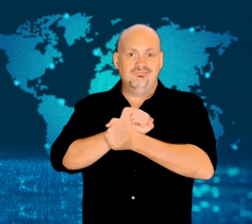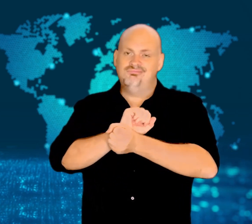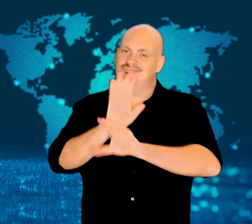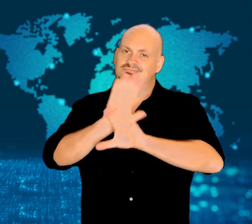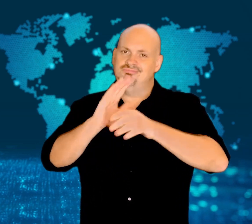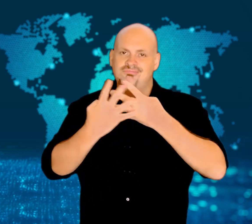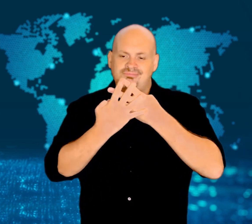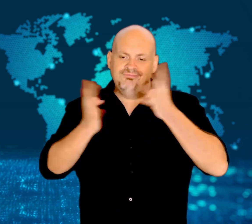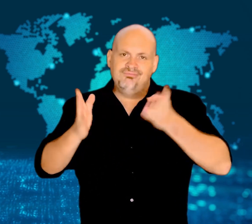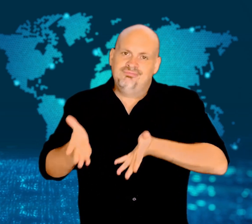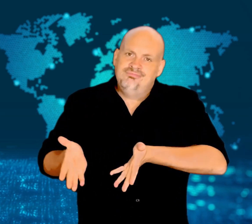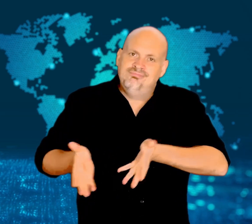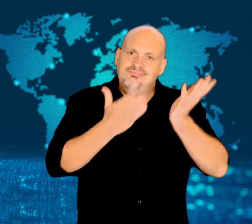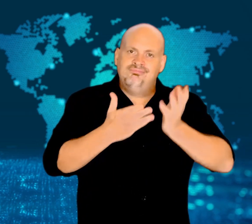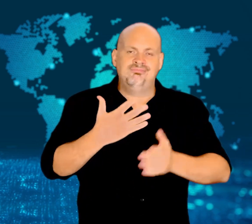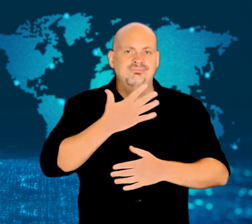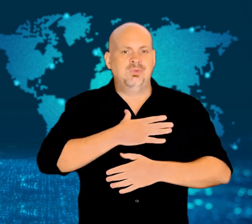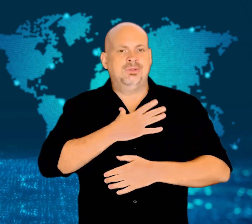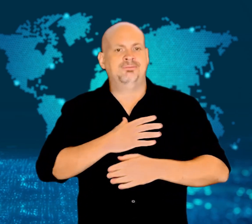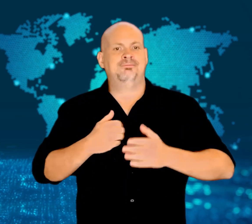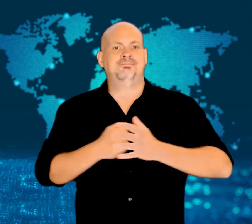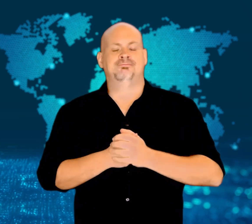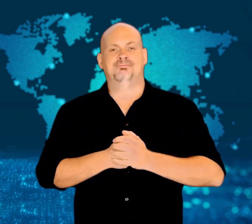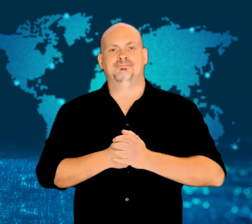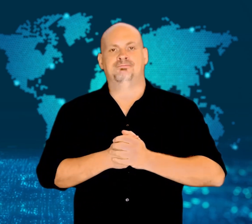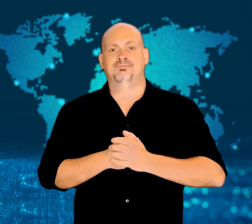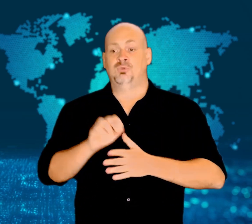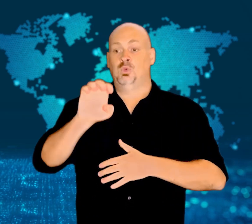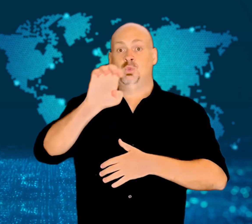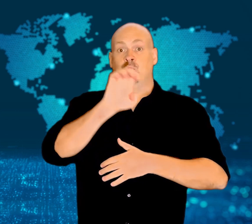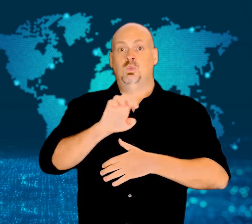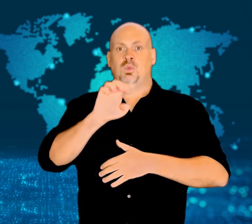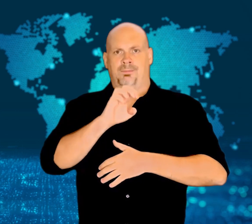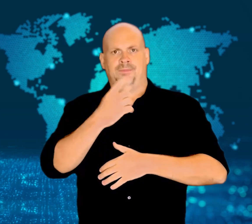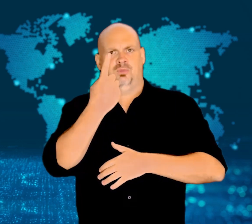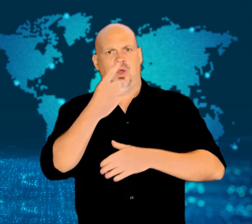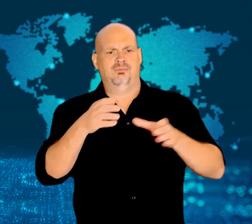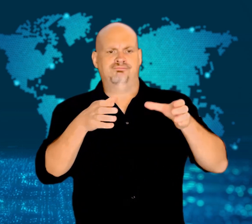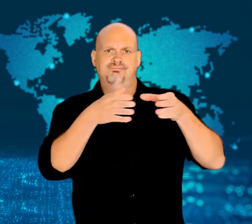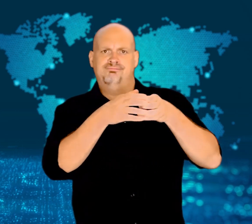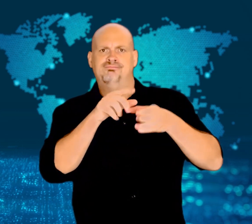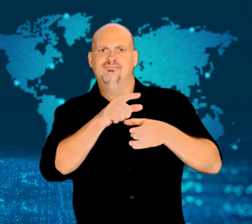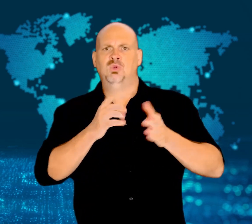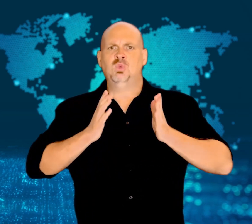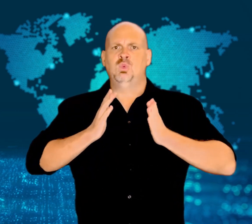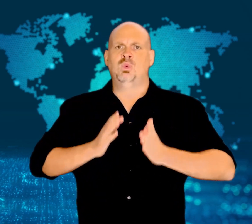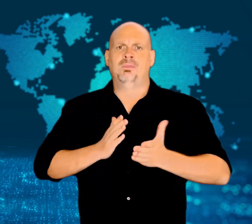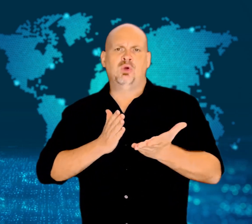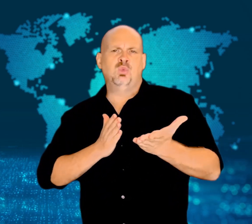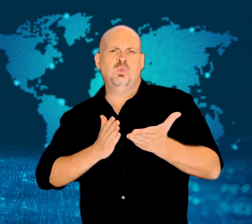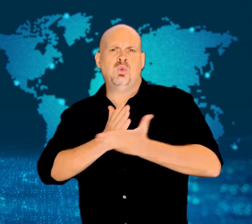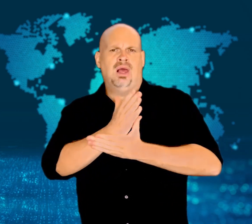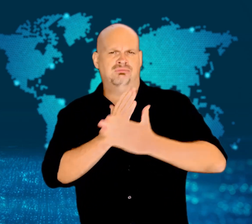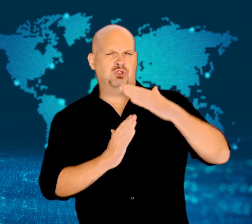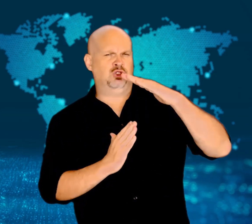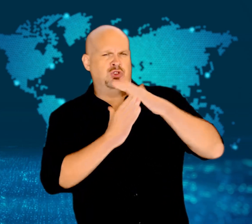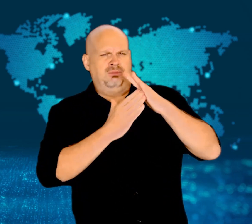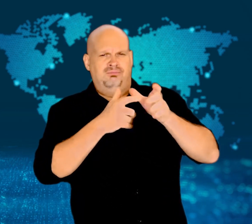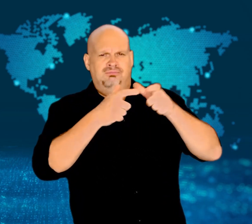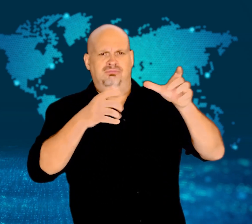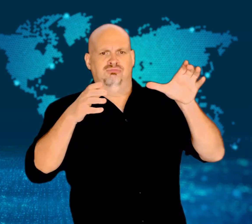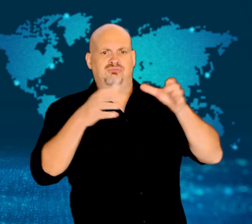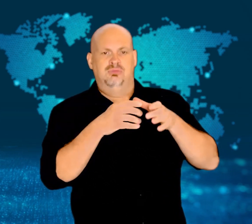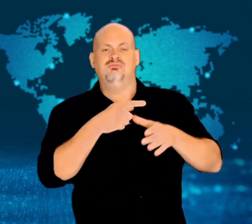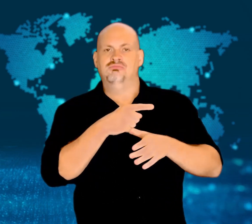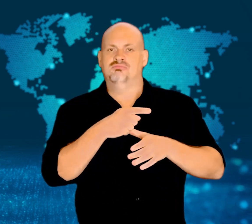and several countries have asked for Kavala's immediate release.